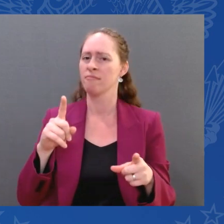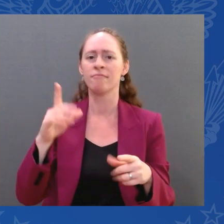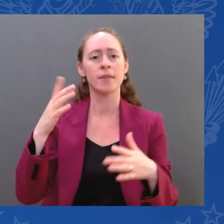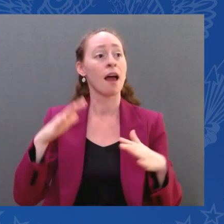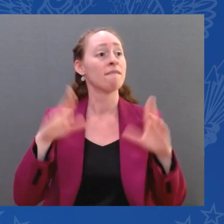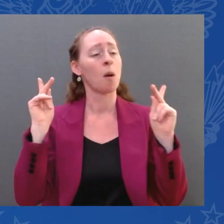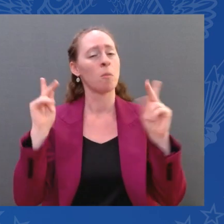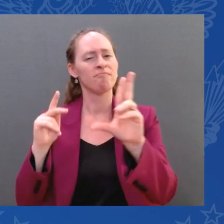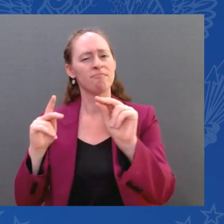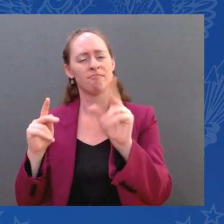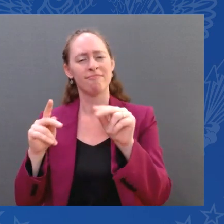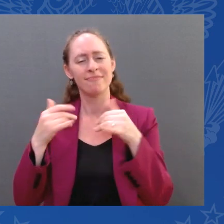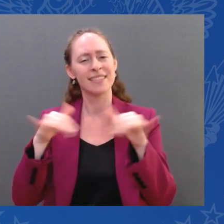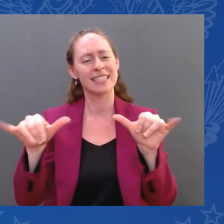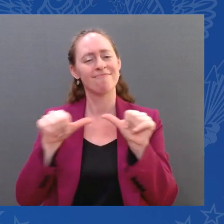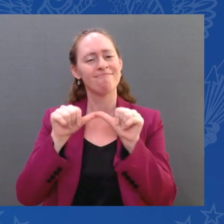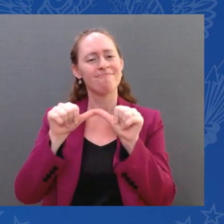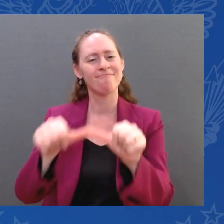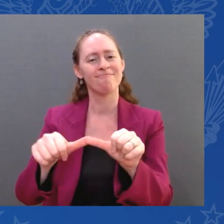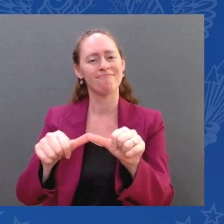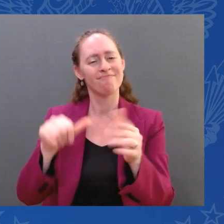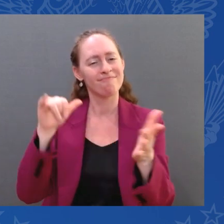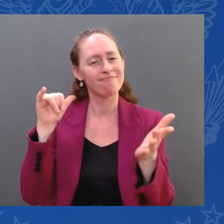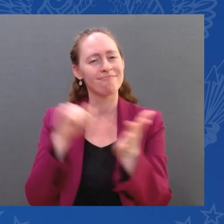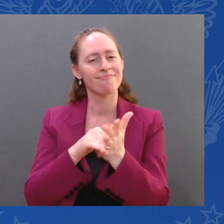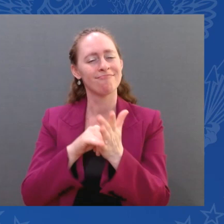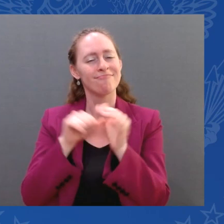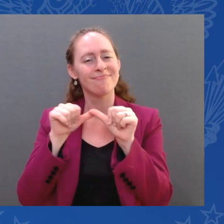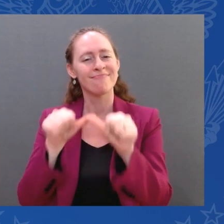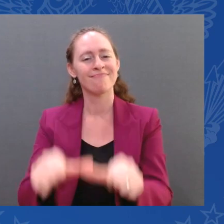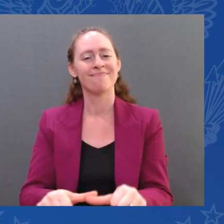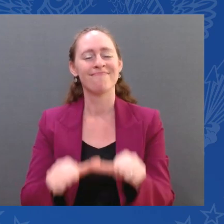Never bend, never bow, never yield, never give up.